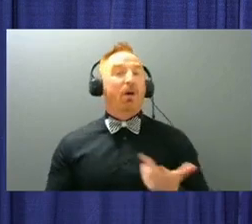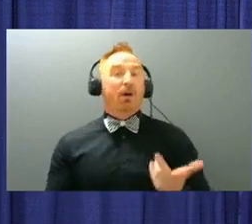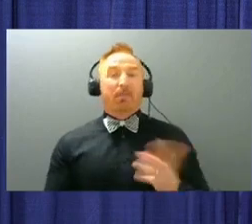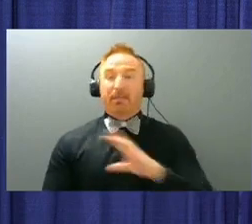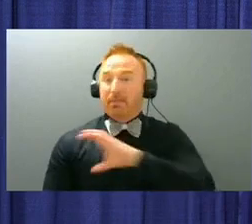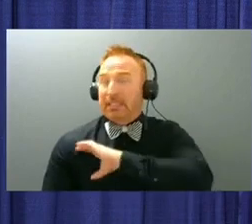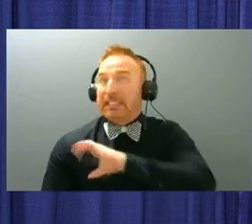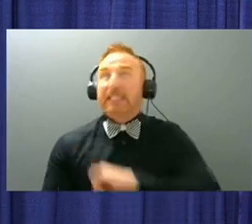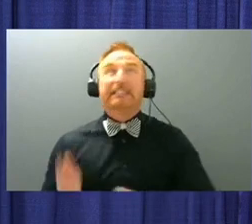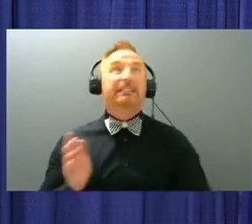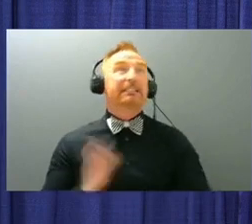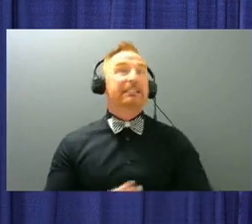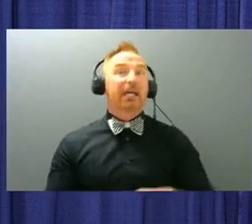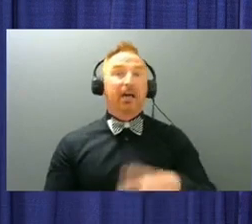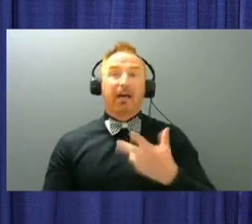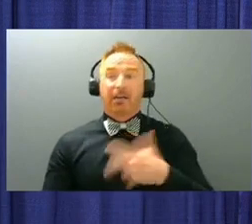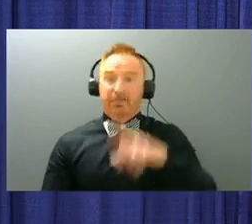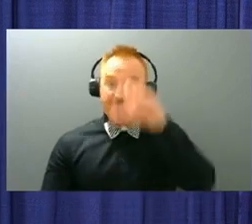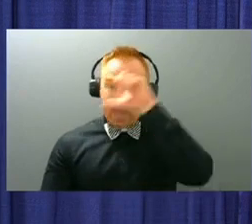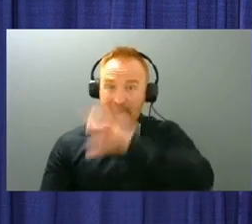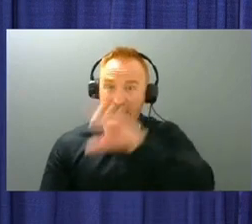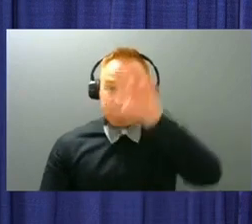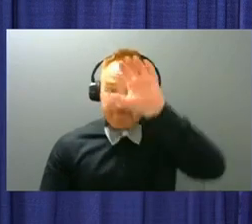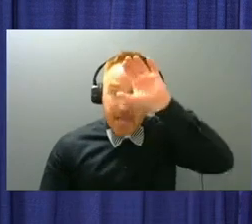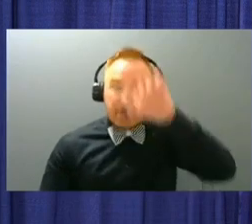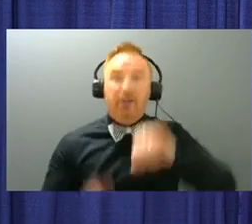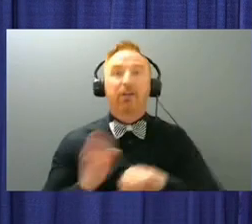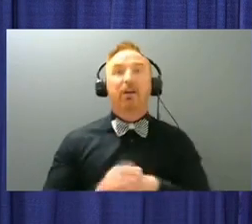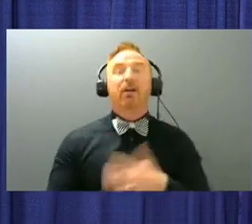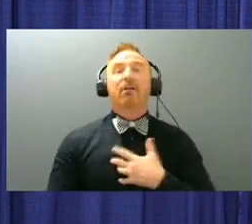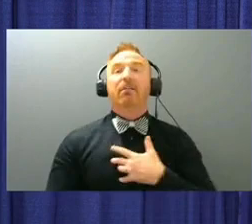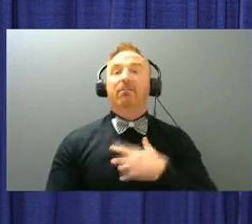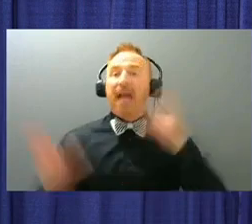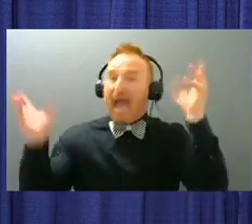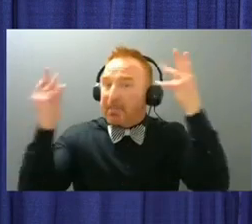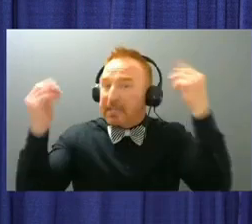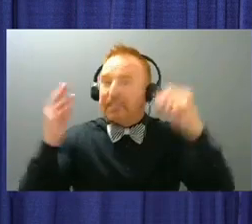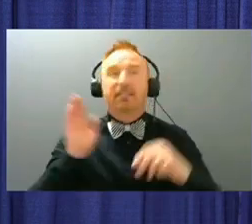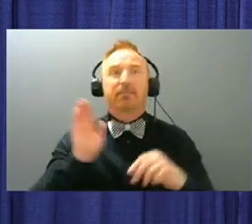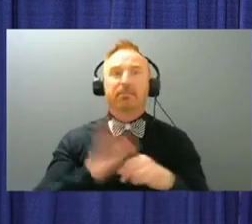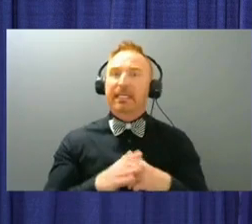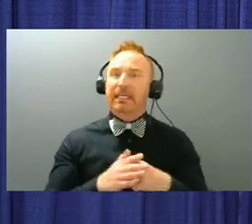in their formal and informal capacities. There will be more information